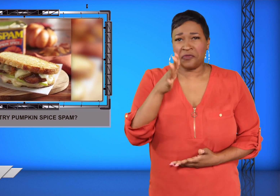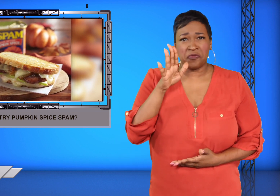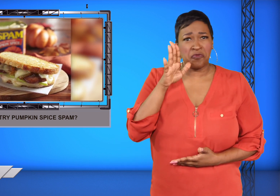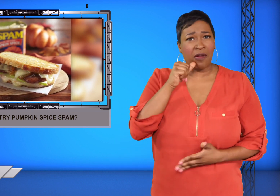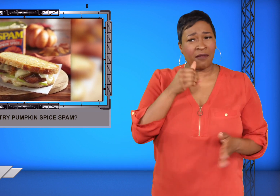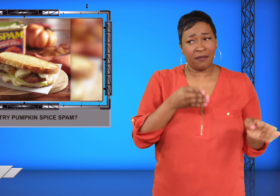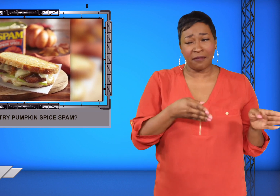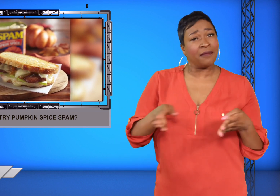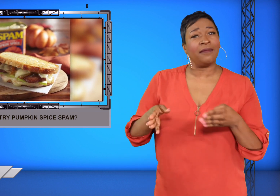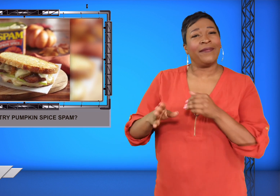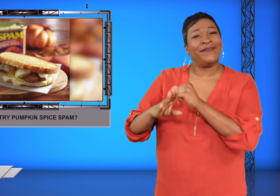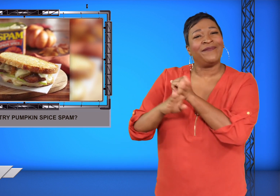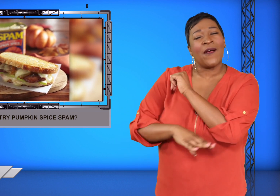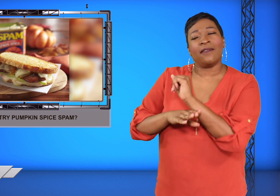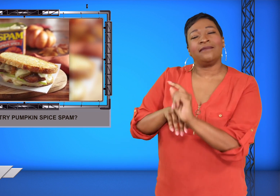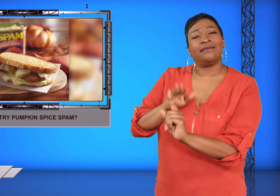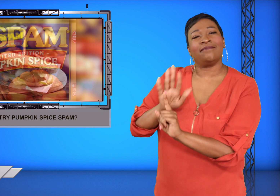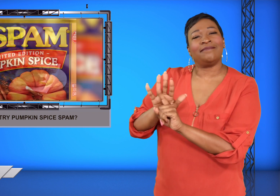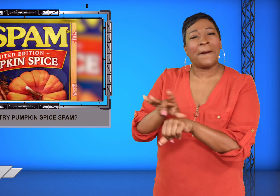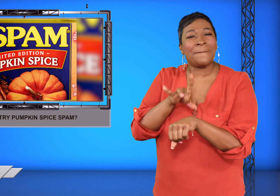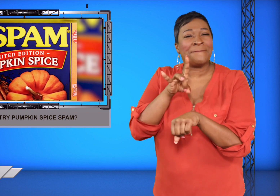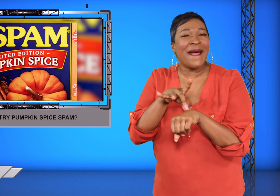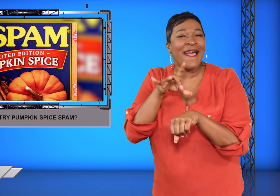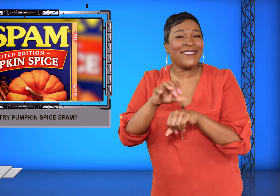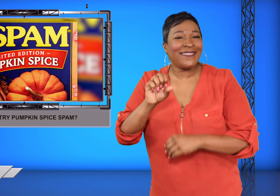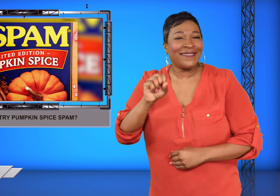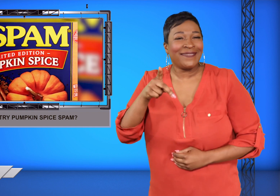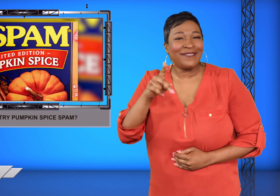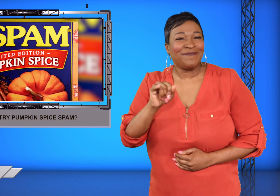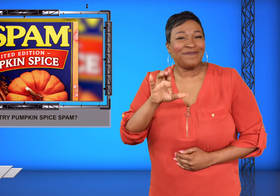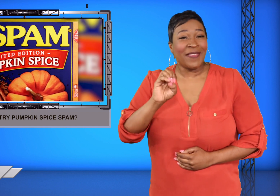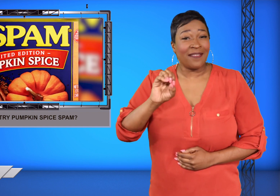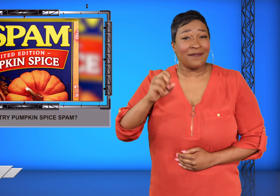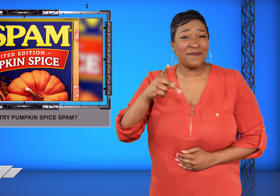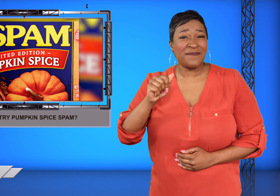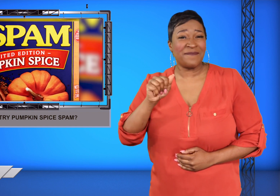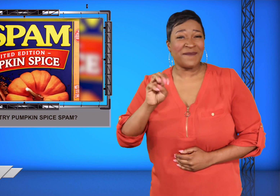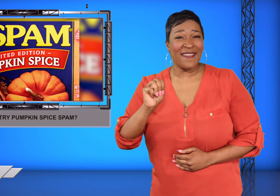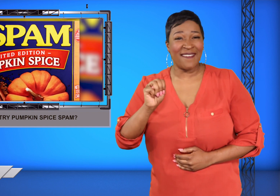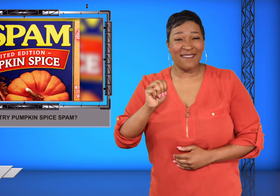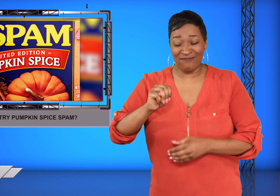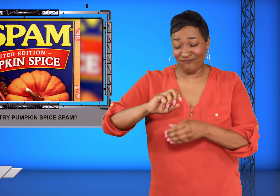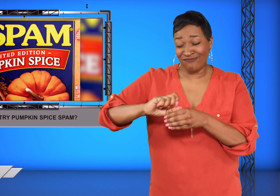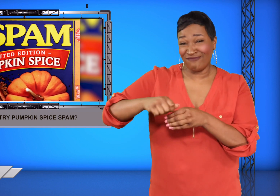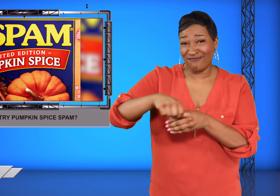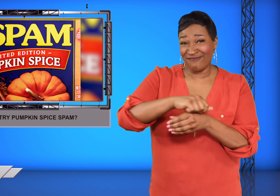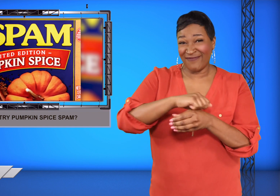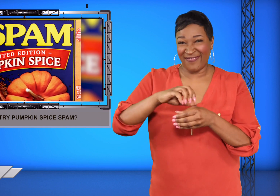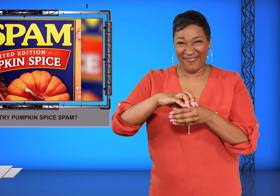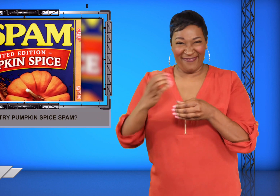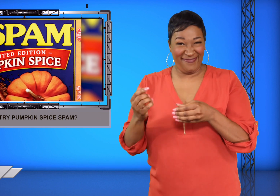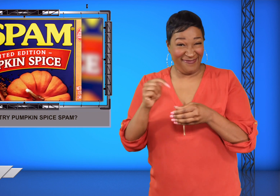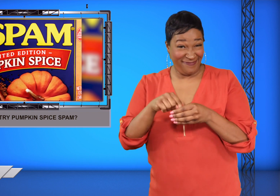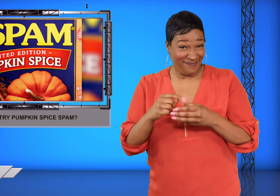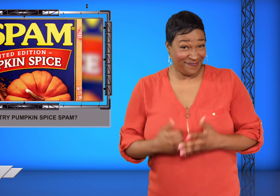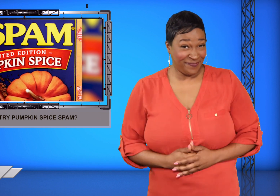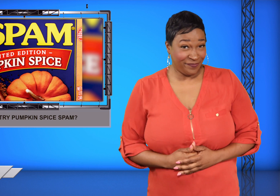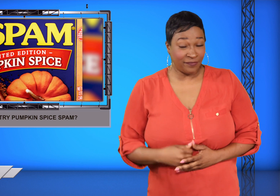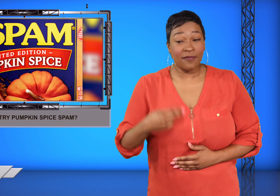How about diving into pumpkin spice spam.